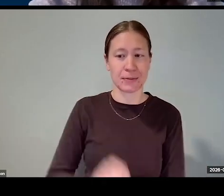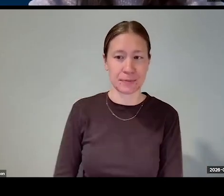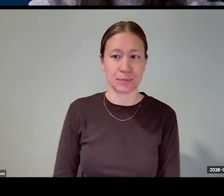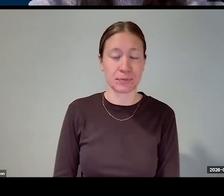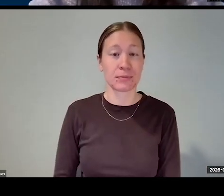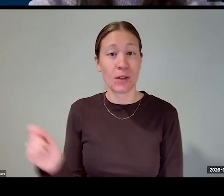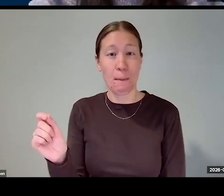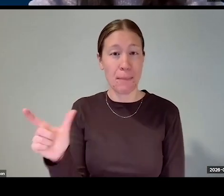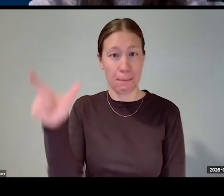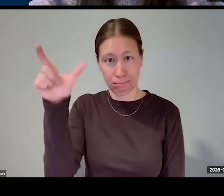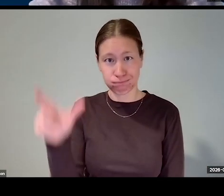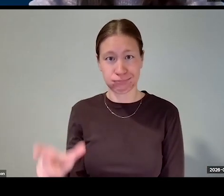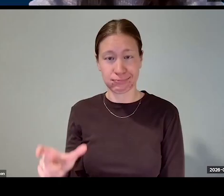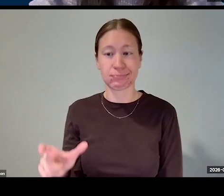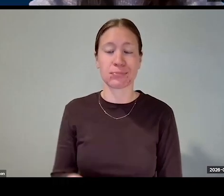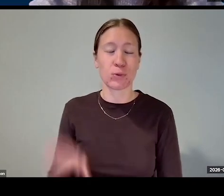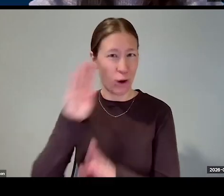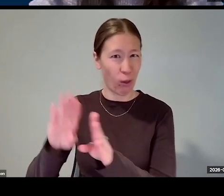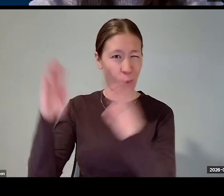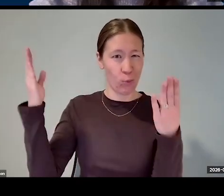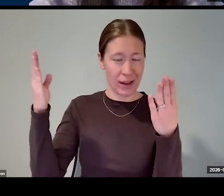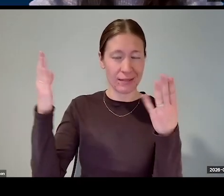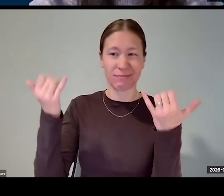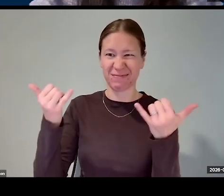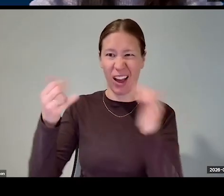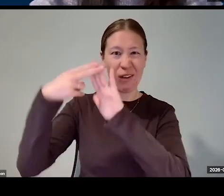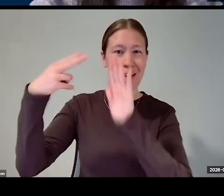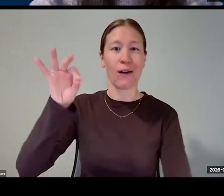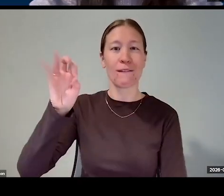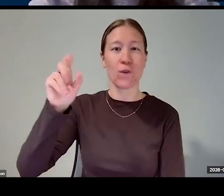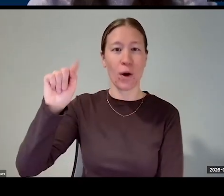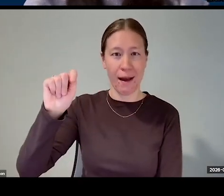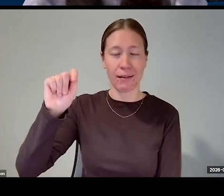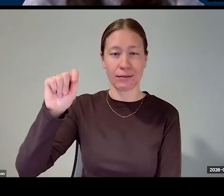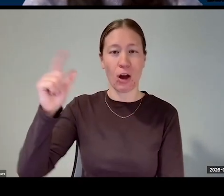The format options pane will open up on the right hand side of my screen.